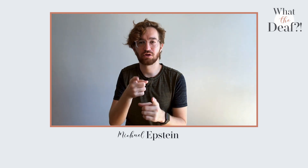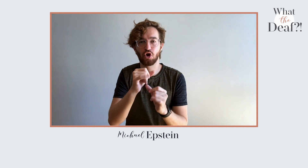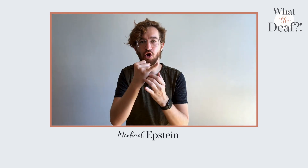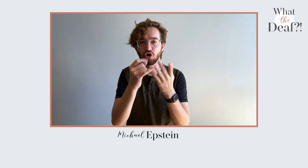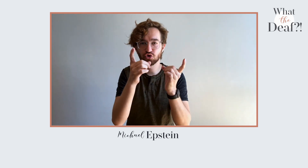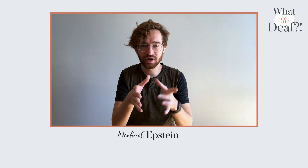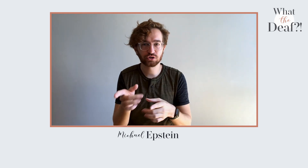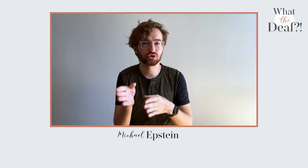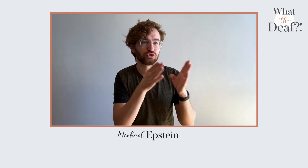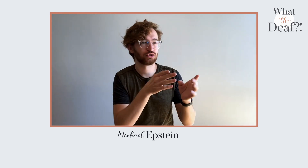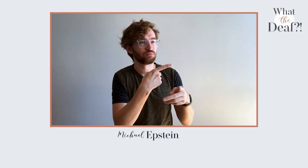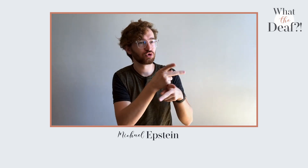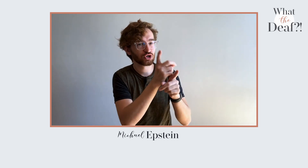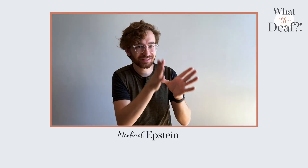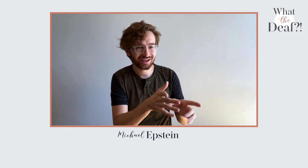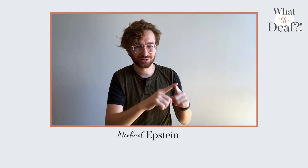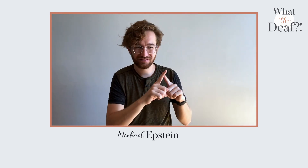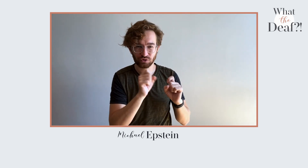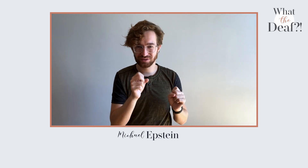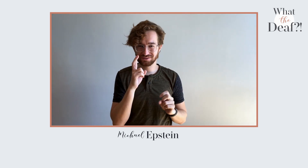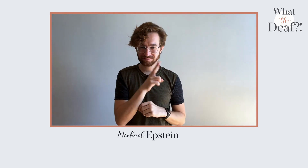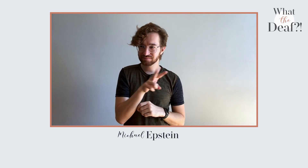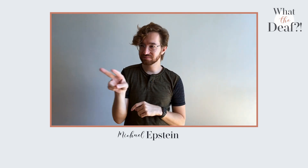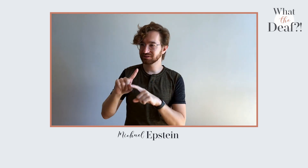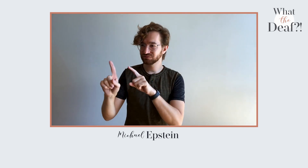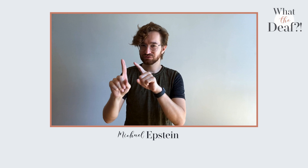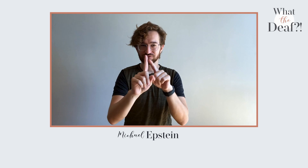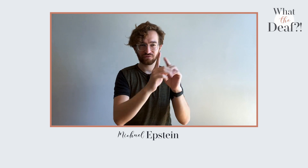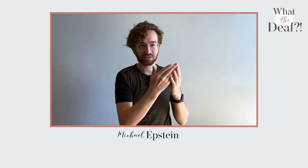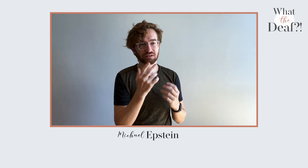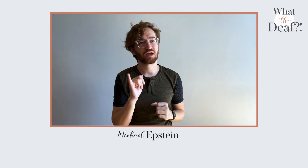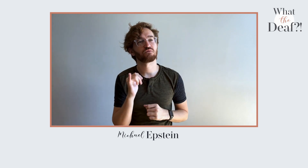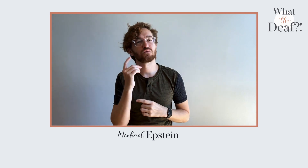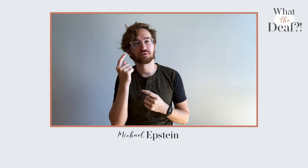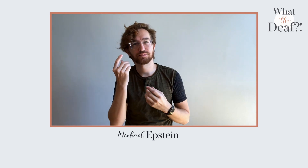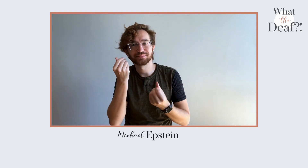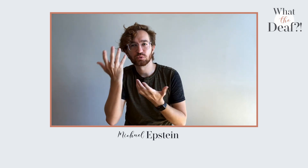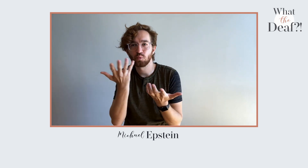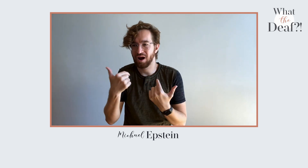what art directors do, what production folks do. And so at that point, it gave me some time to reflect